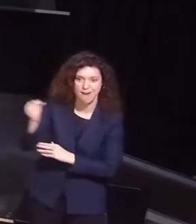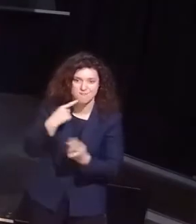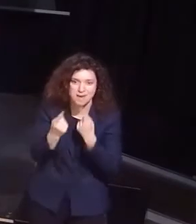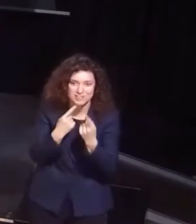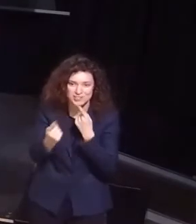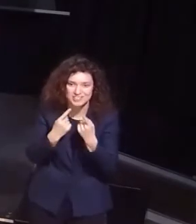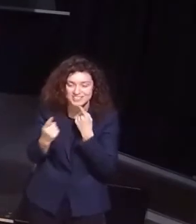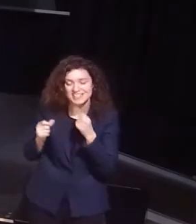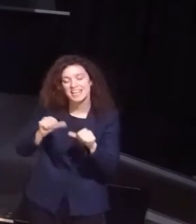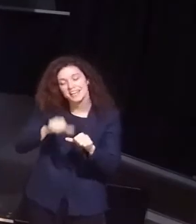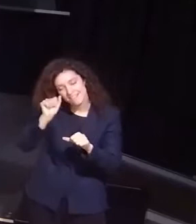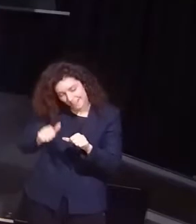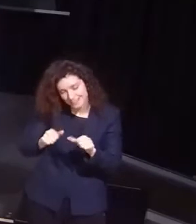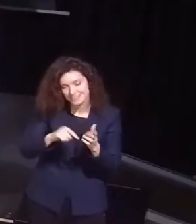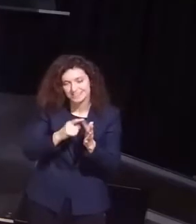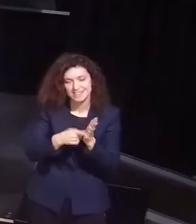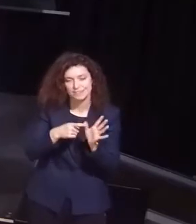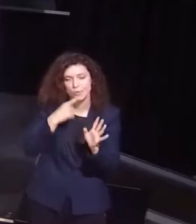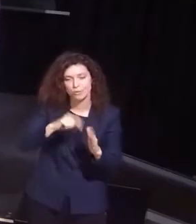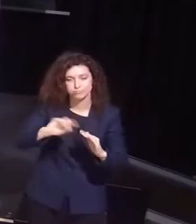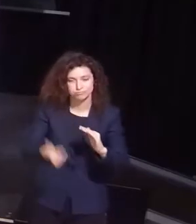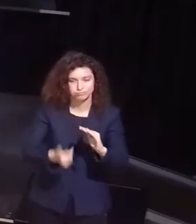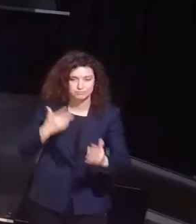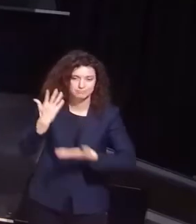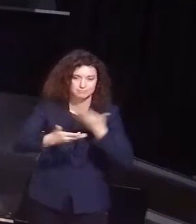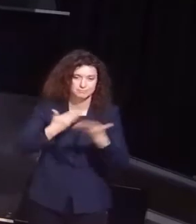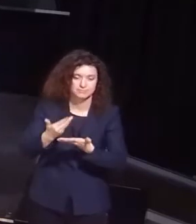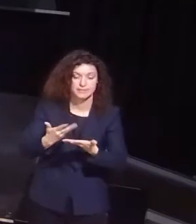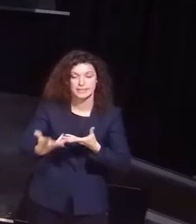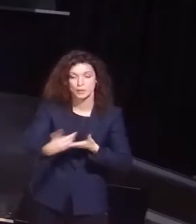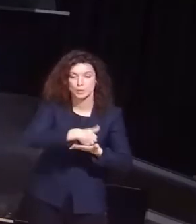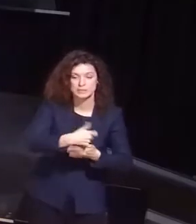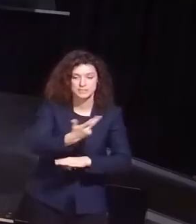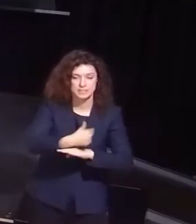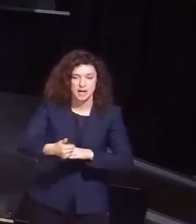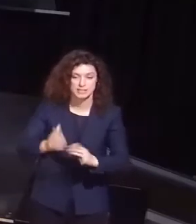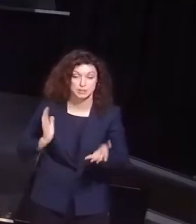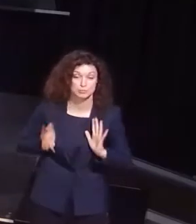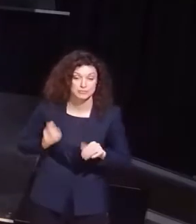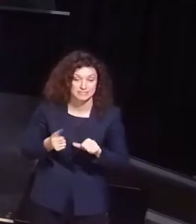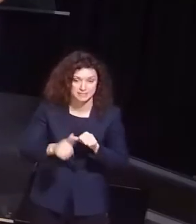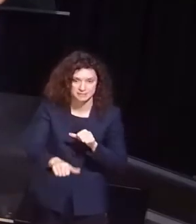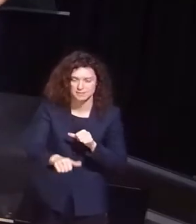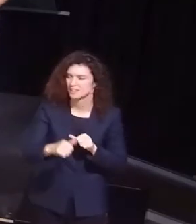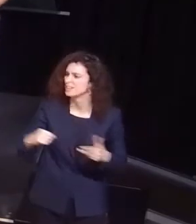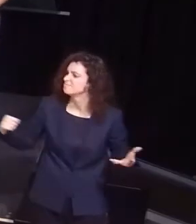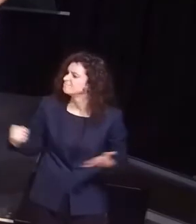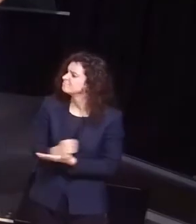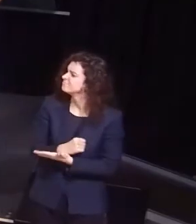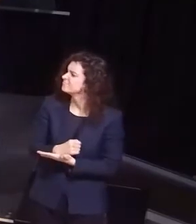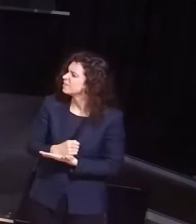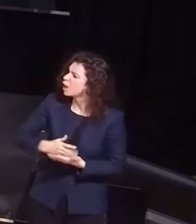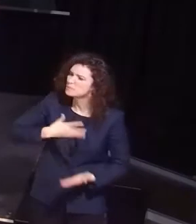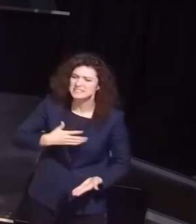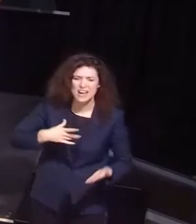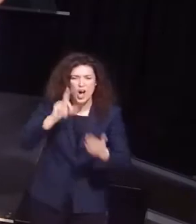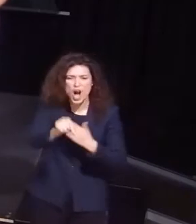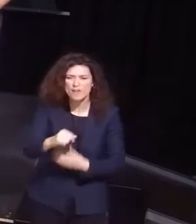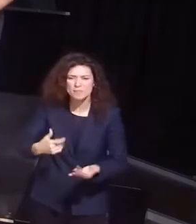into inclusive design sprints. So...and I'm really upset she is not here to see my really cool slide! AUDIENCE LAUGHS